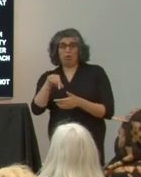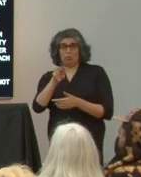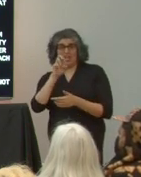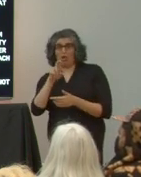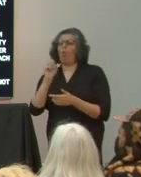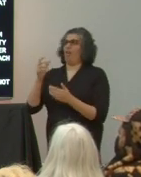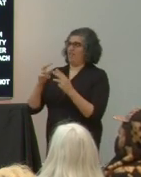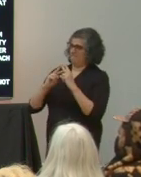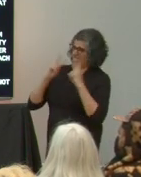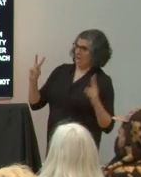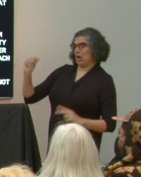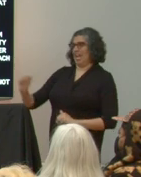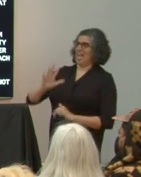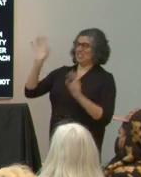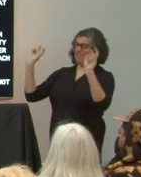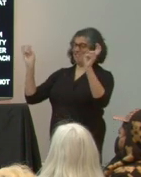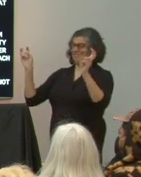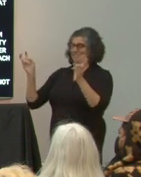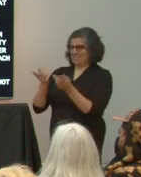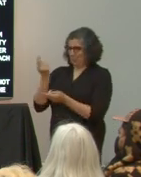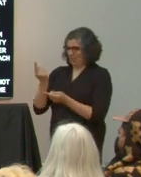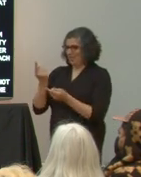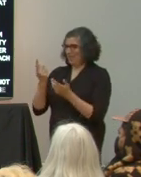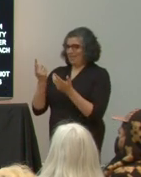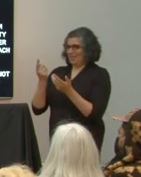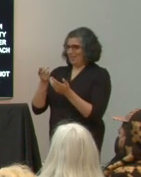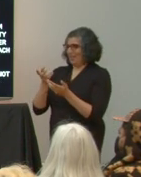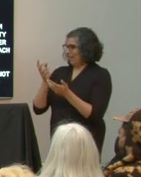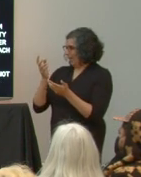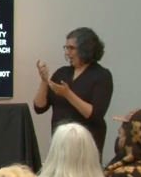Asian aspect, or not Asian aspect. Like I think everybody